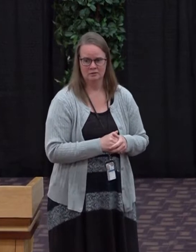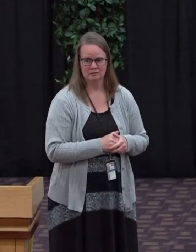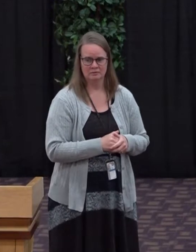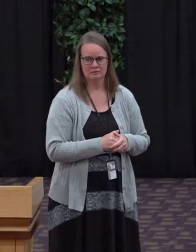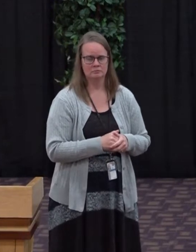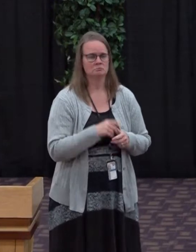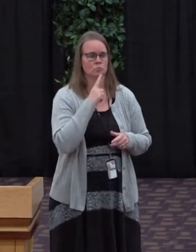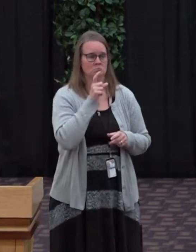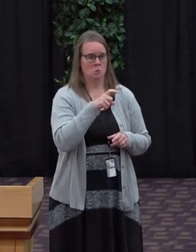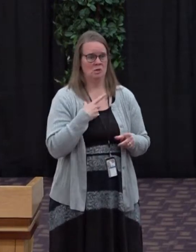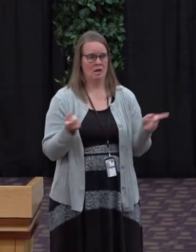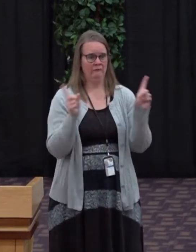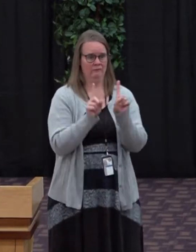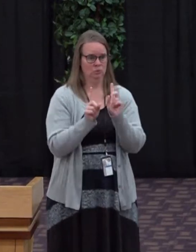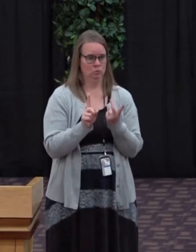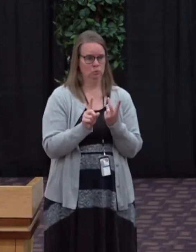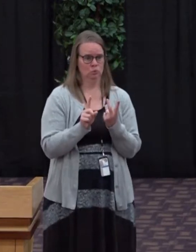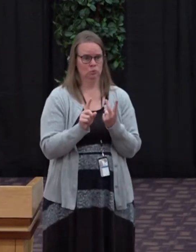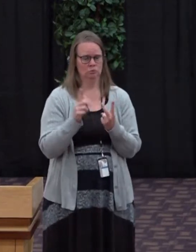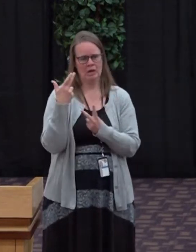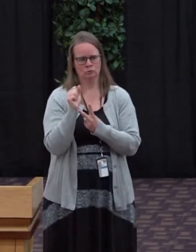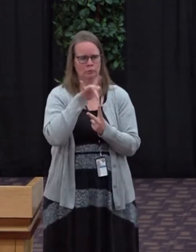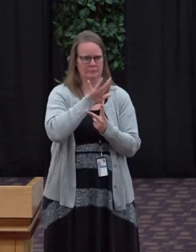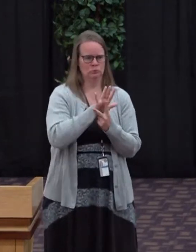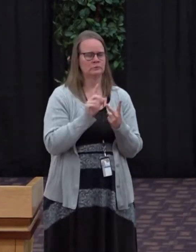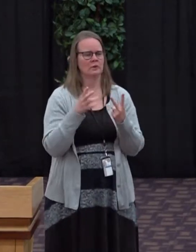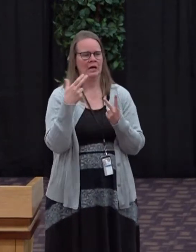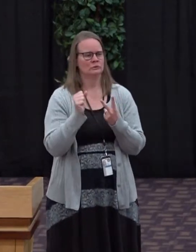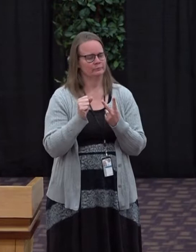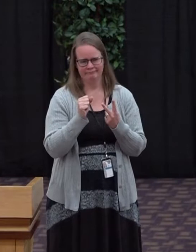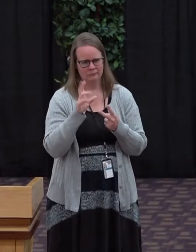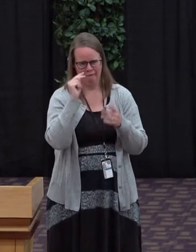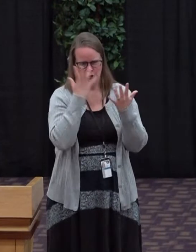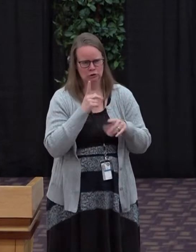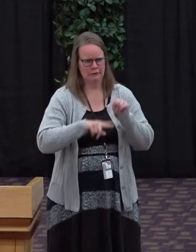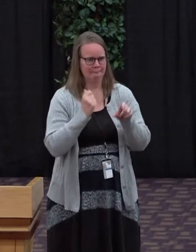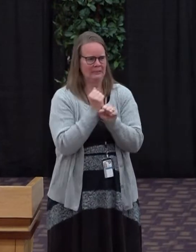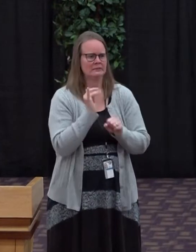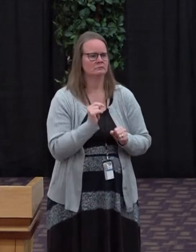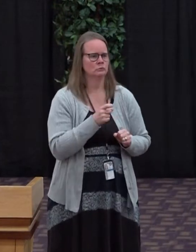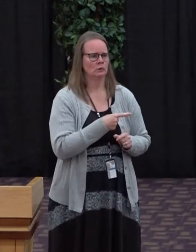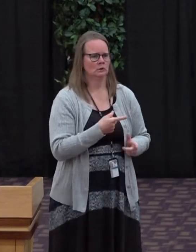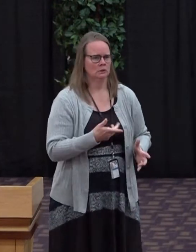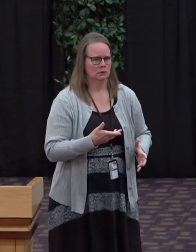You know, where we had to be signing a song on stage. For elementary and middle school.